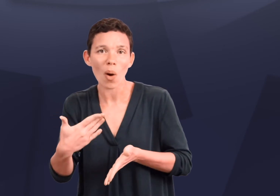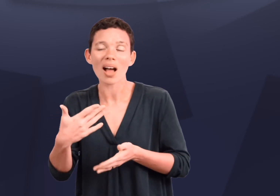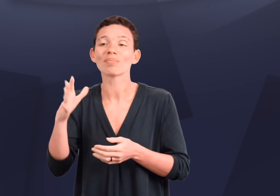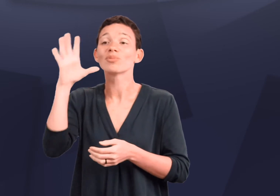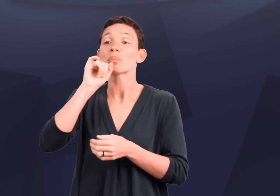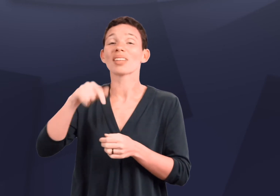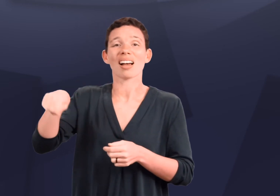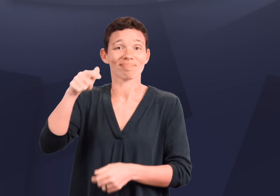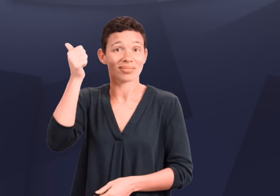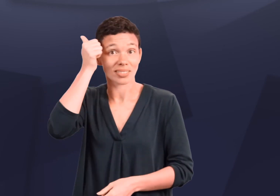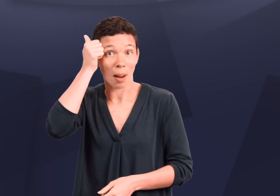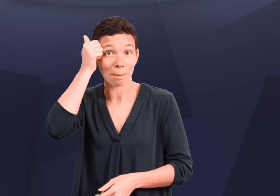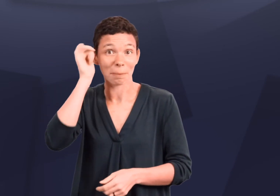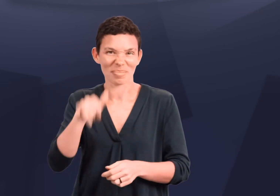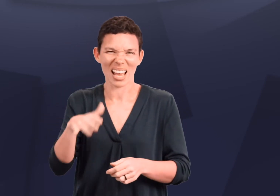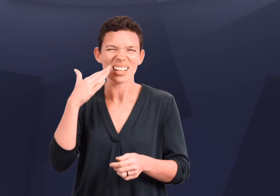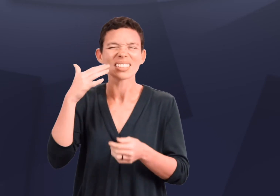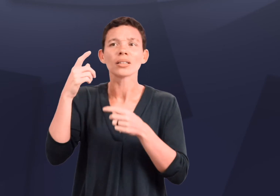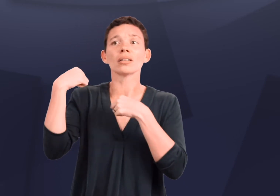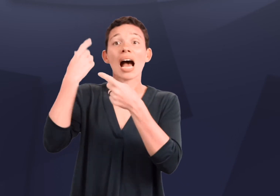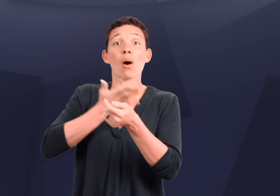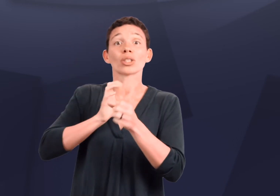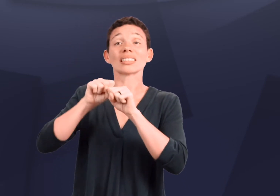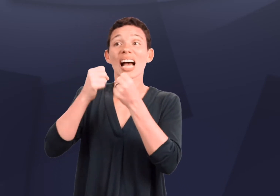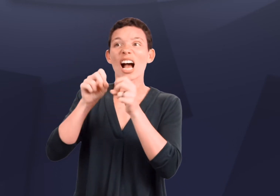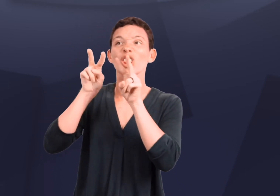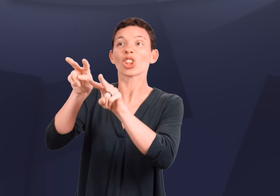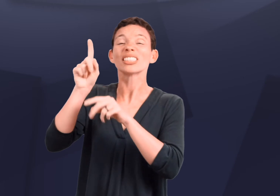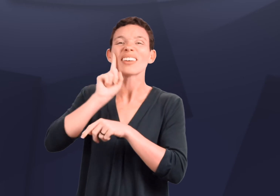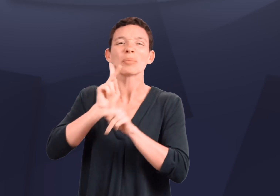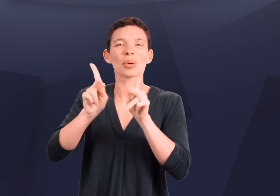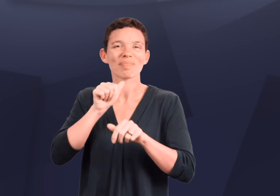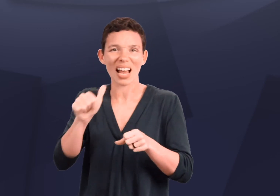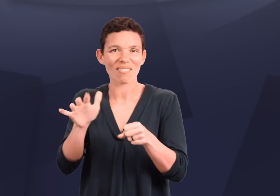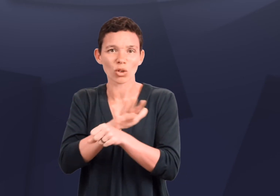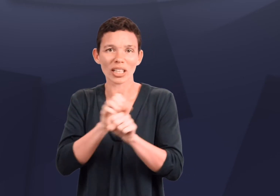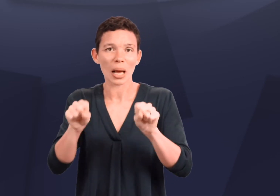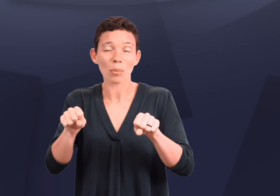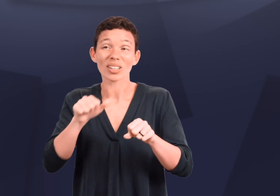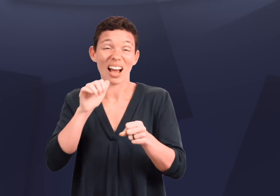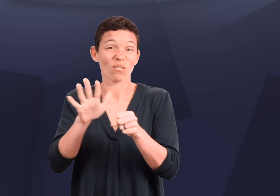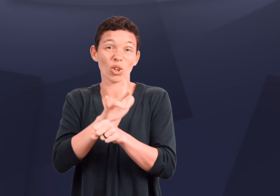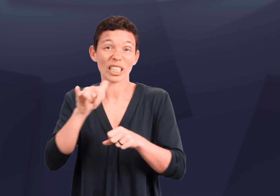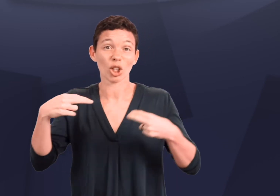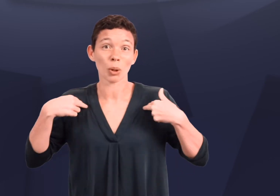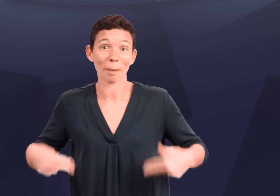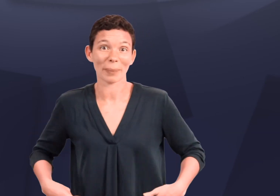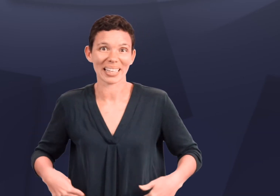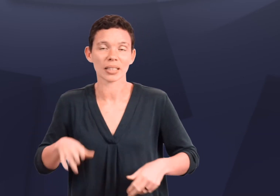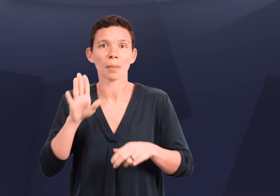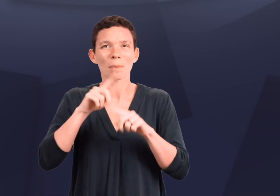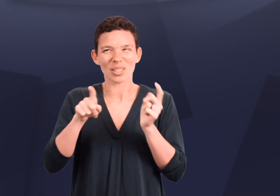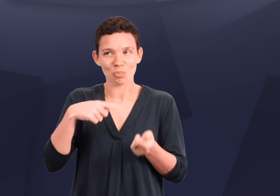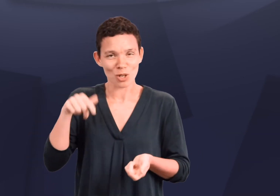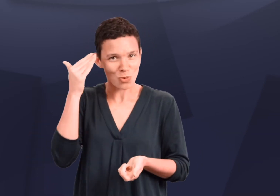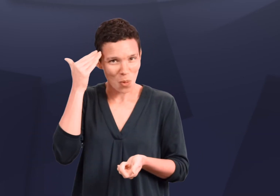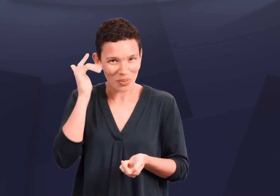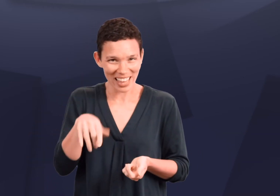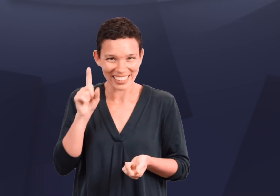can't write well, or that they are dumb. Our society has long assumed deaf people to be not fully capable and not fully human.